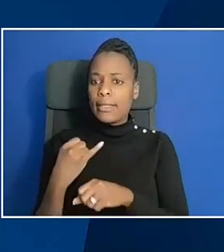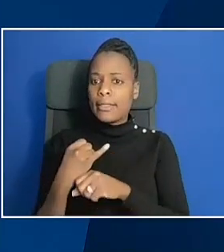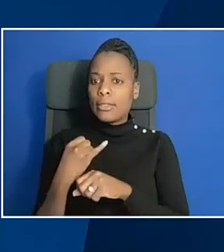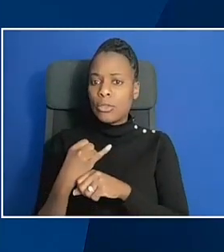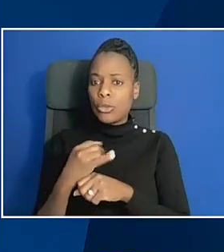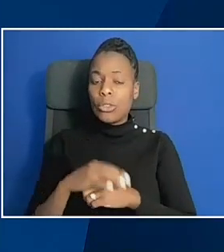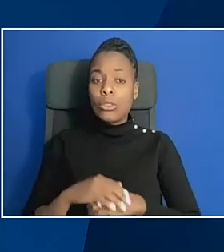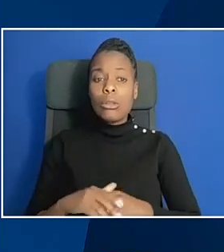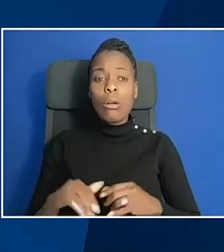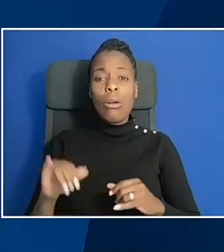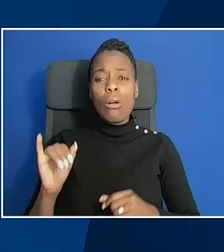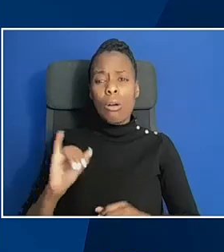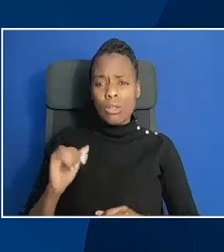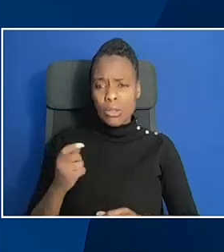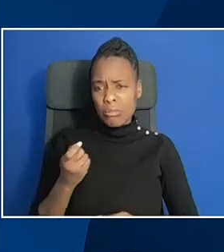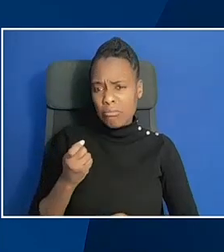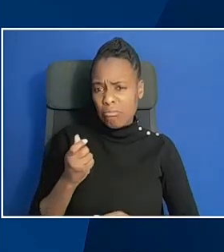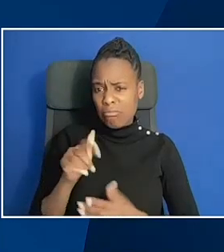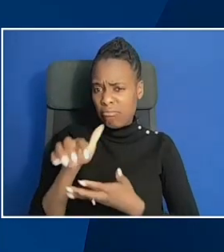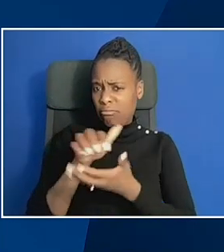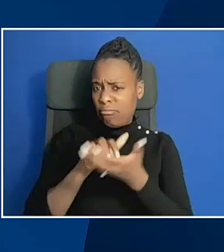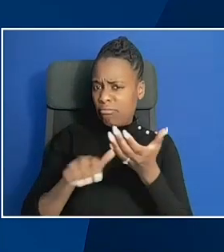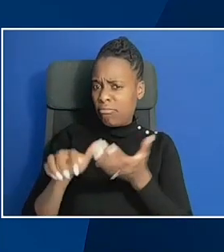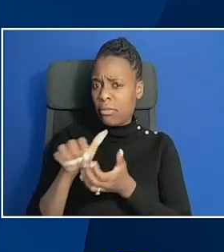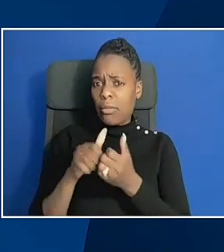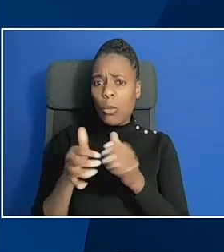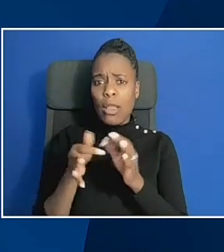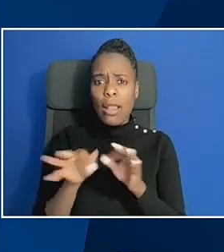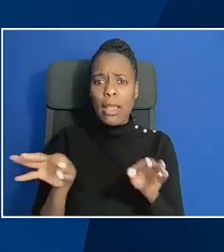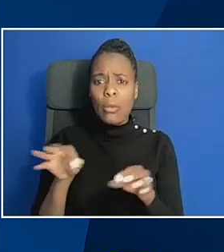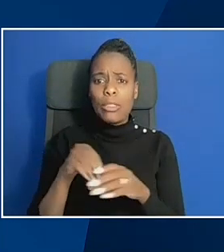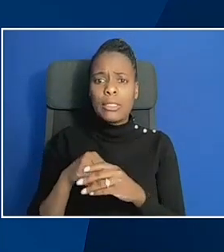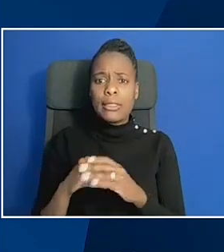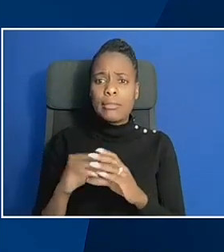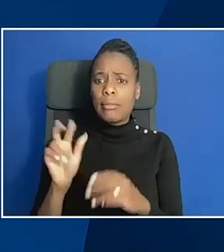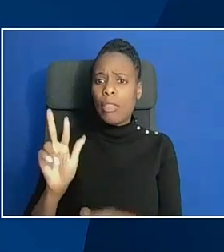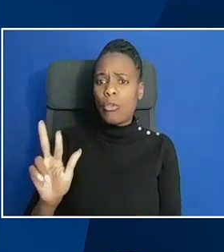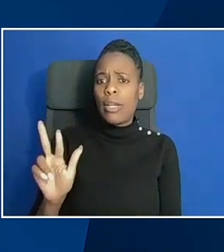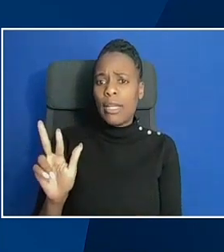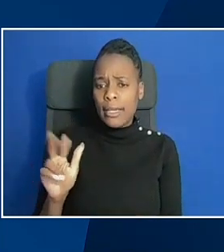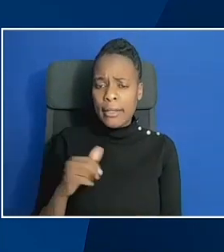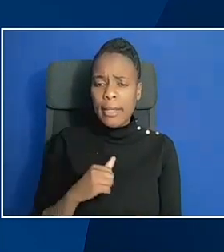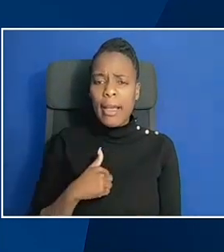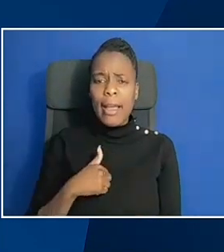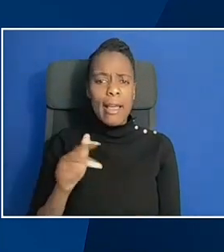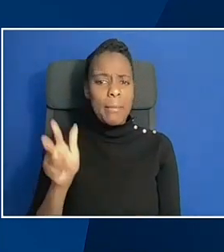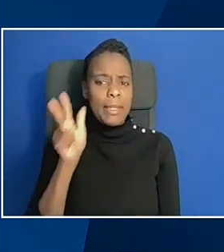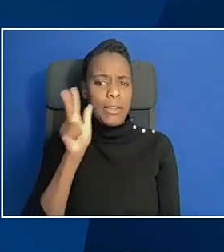just kind of confused with the language in (3). What I'm hearing is that the intent